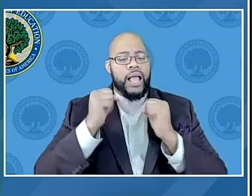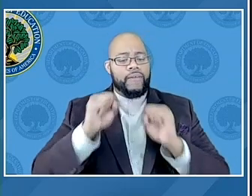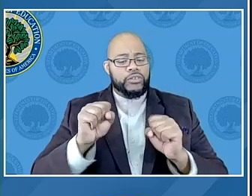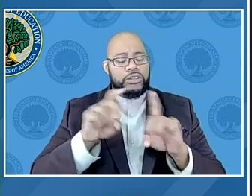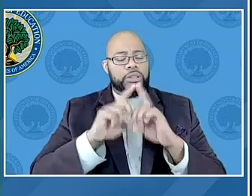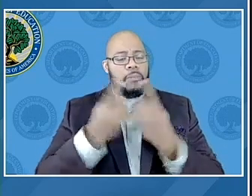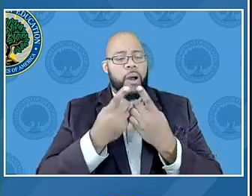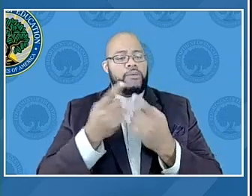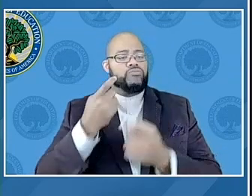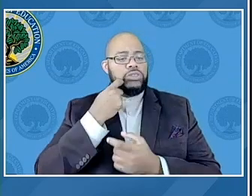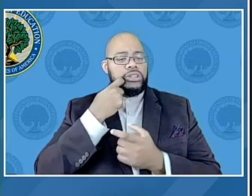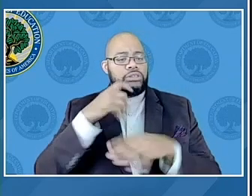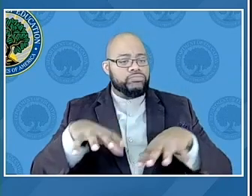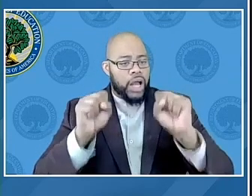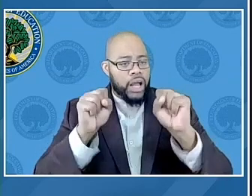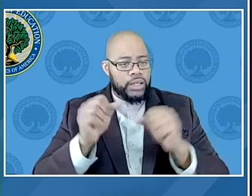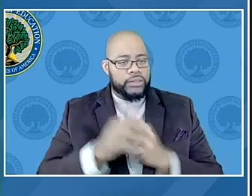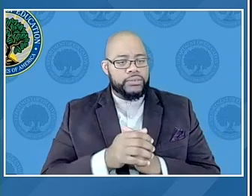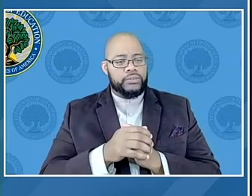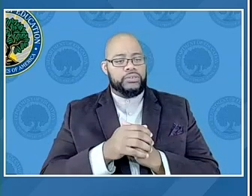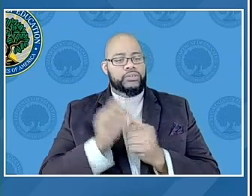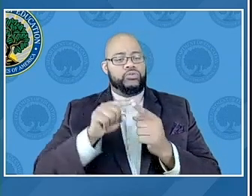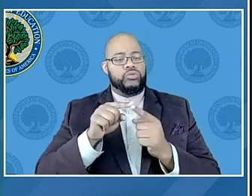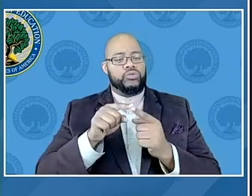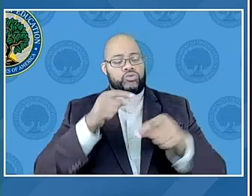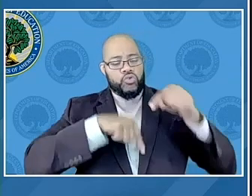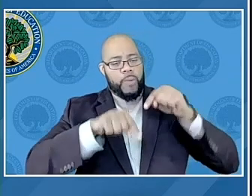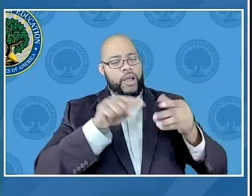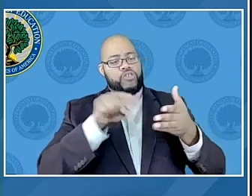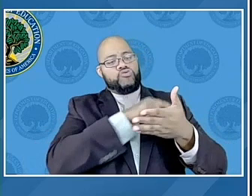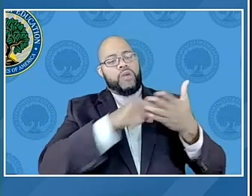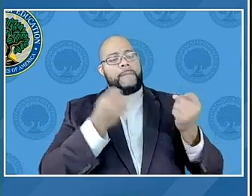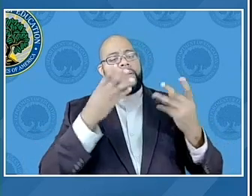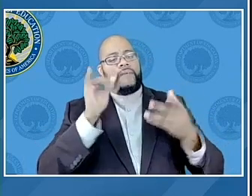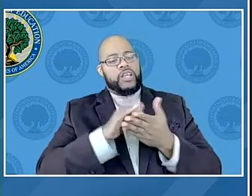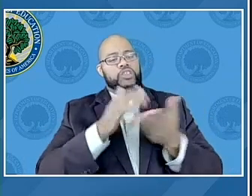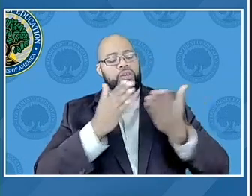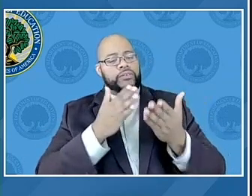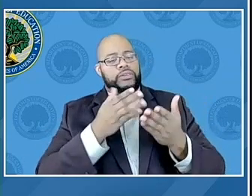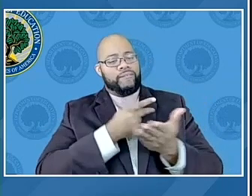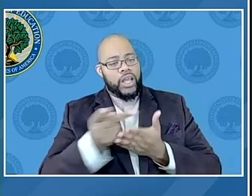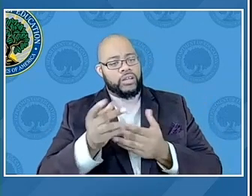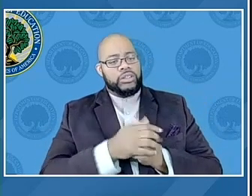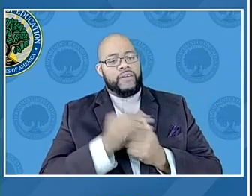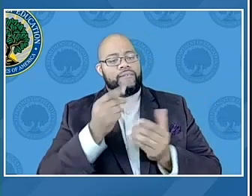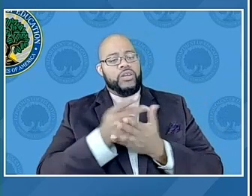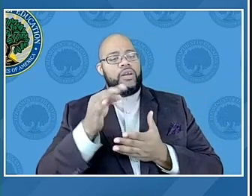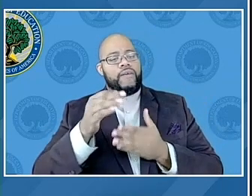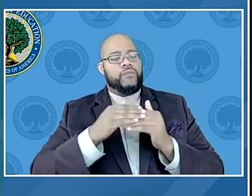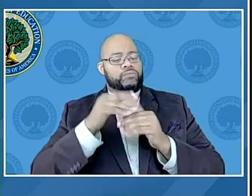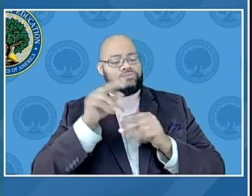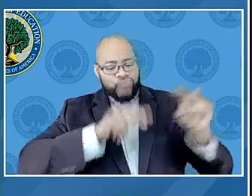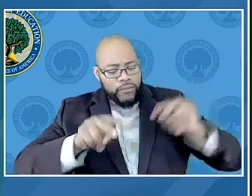undertaken to retroactively correct a lot of these servicing failures and failures of oversight, and that simply wiping out